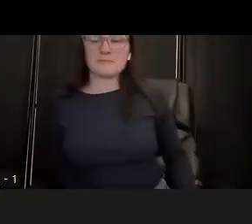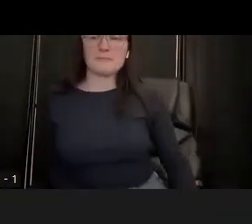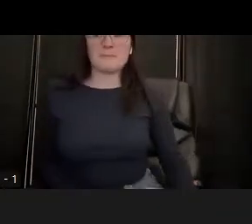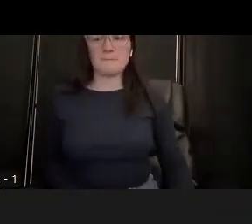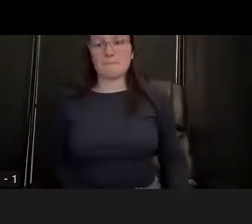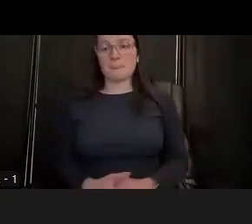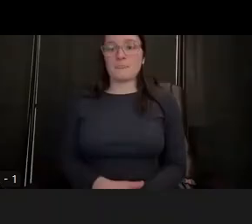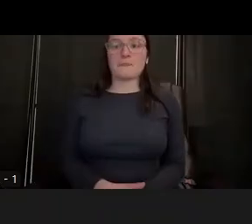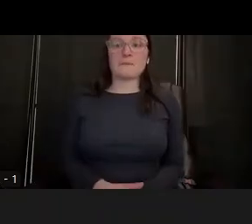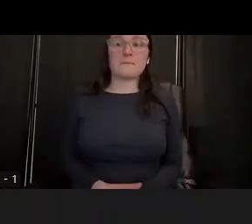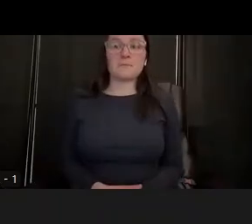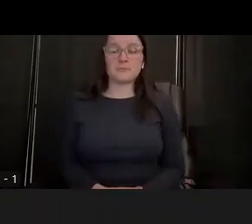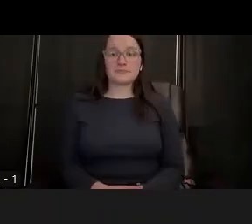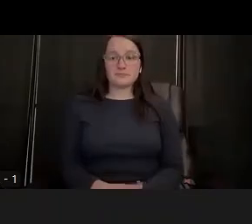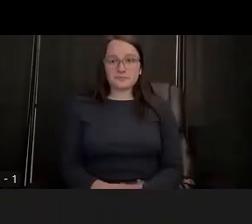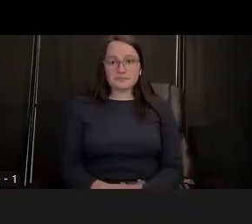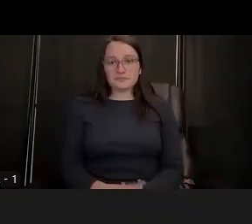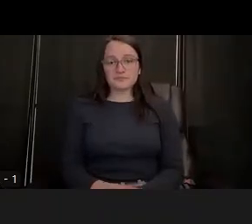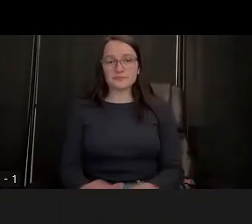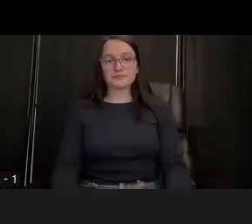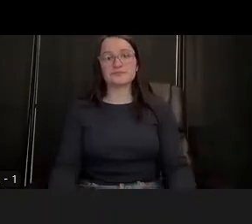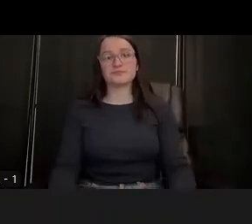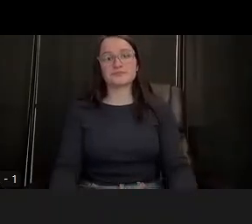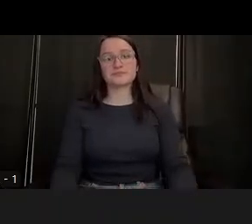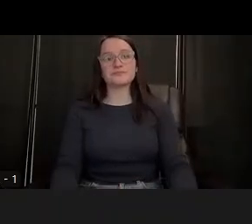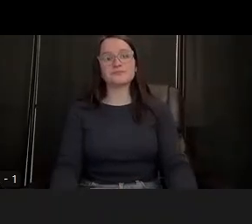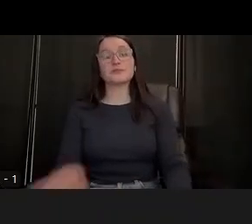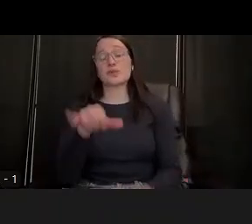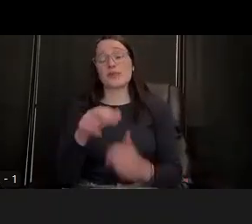And as as that system is built where the built environment is supporting people,